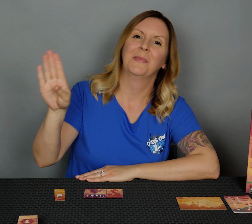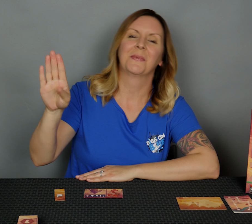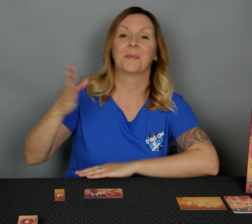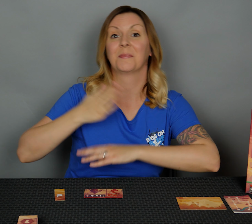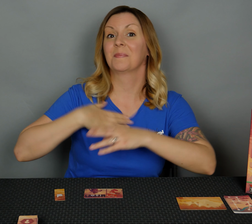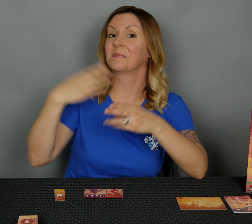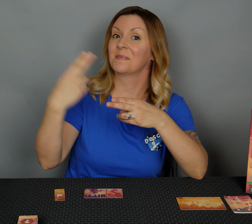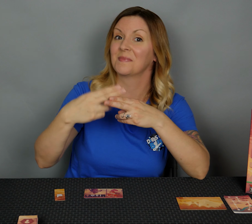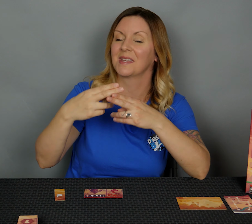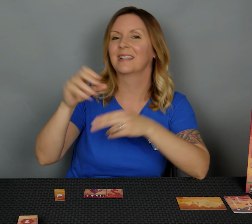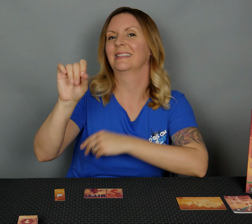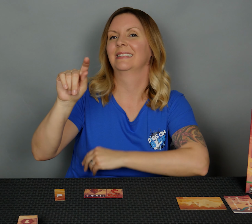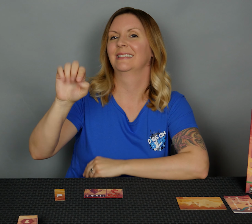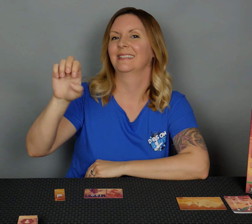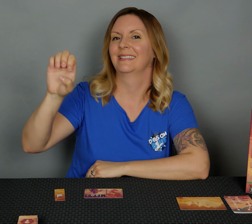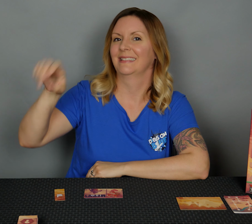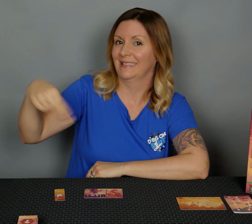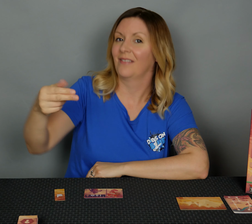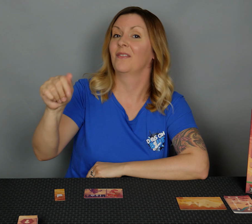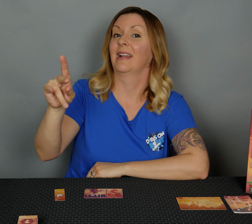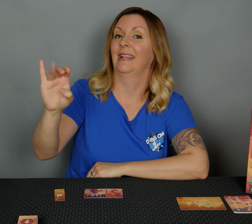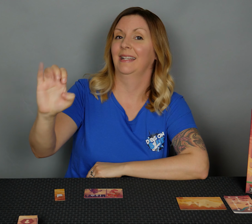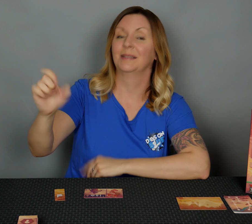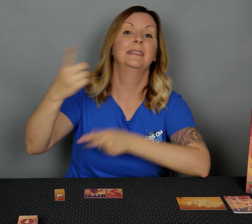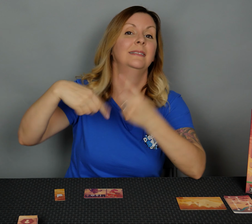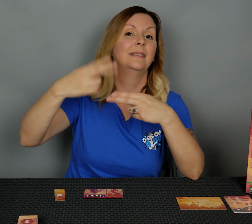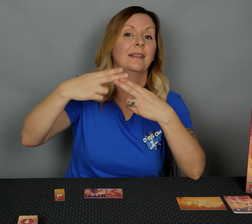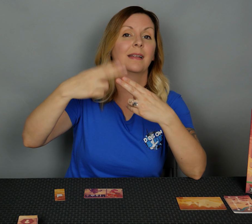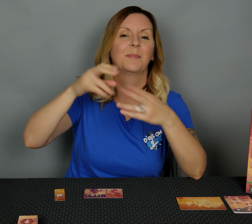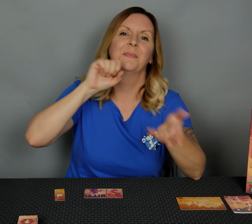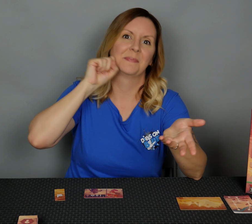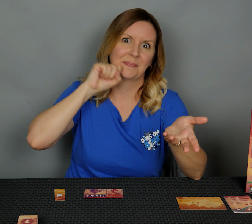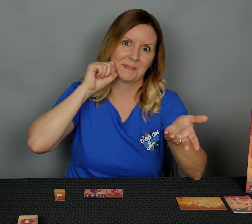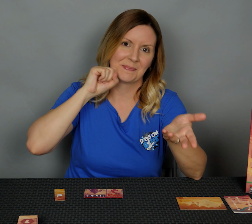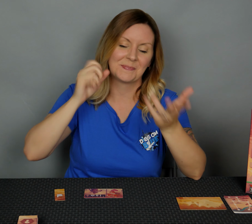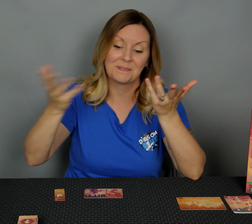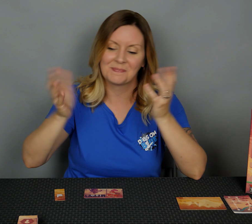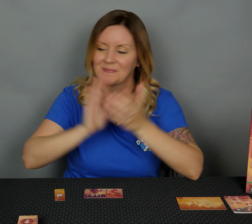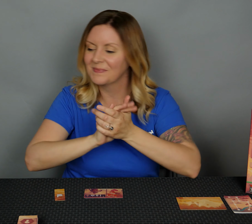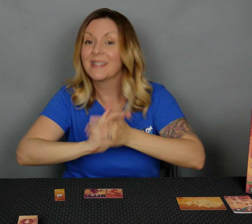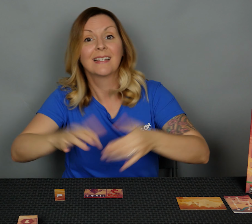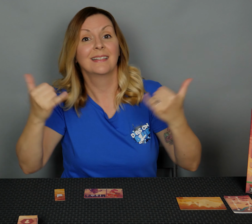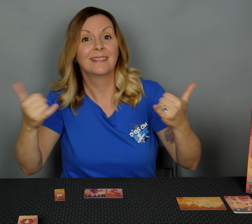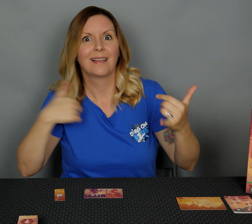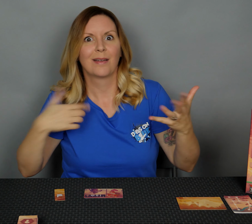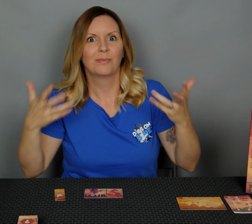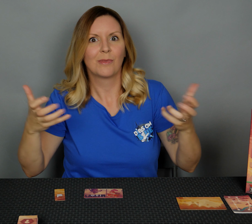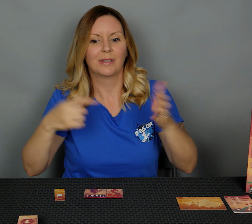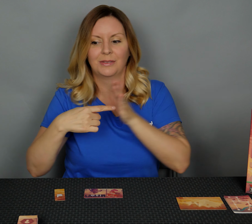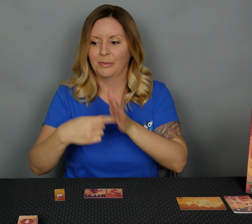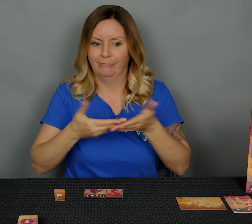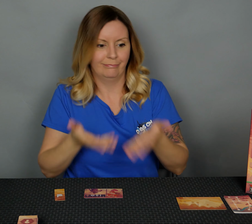Hey welcome to Dibs On Blue! I’m Stephanie and this is my sign name.